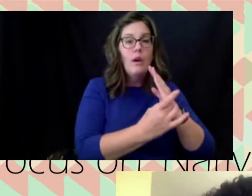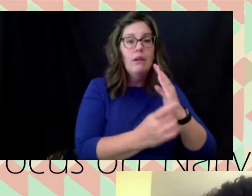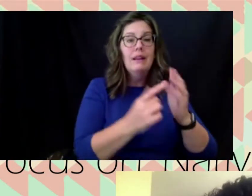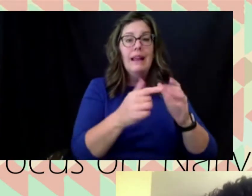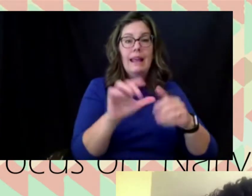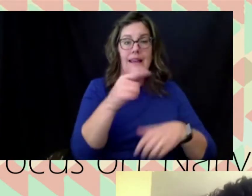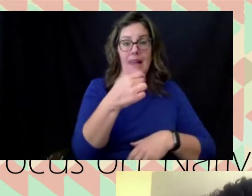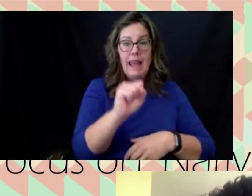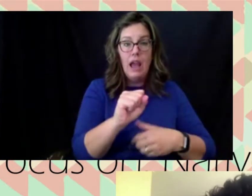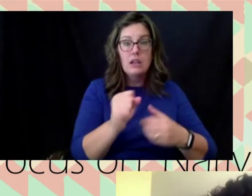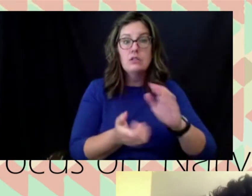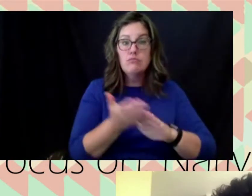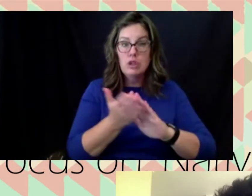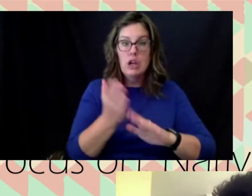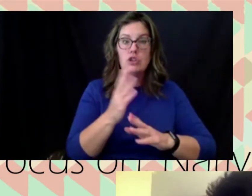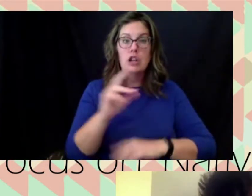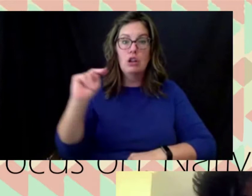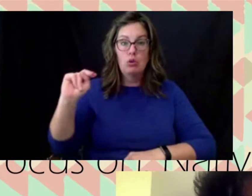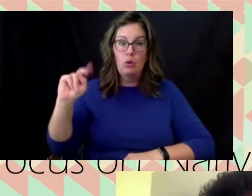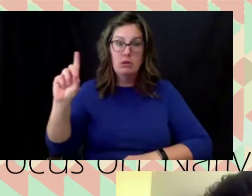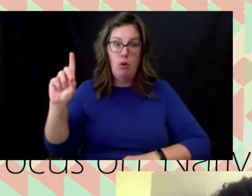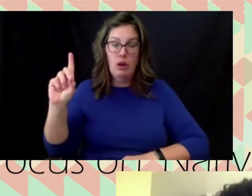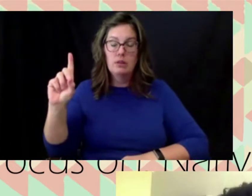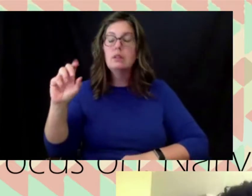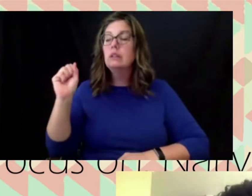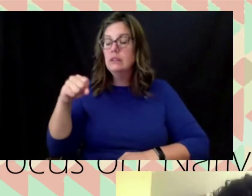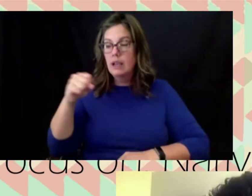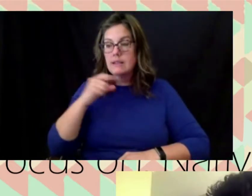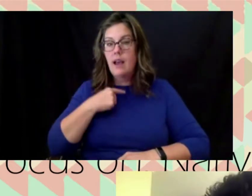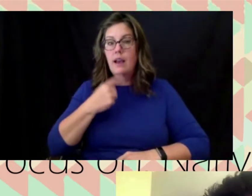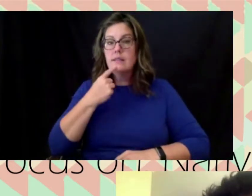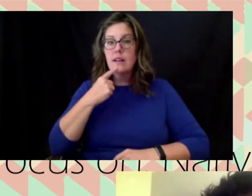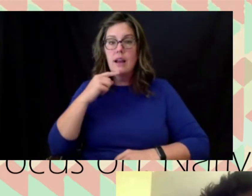sure um so i mentioned i'm a citizen of the mandan haddads in a rick round nation